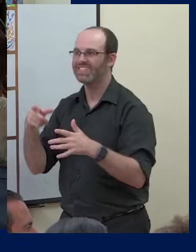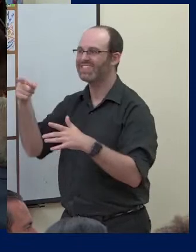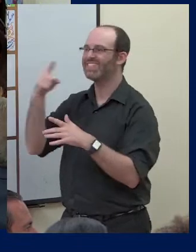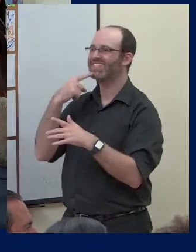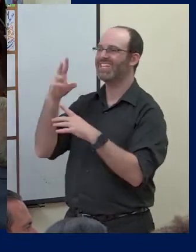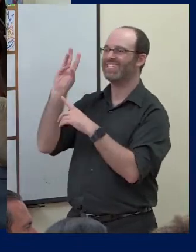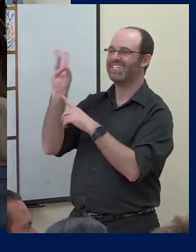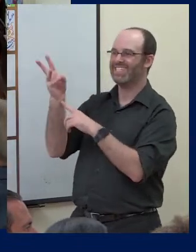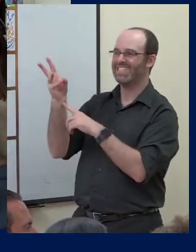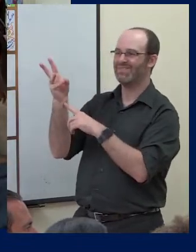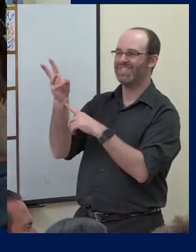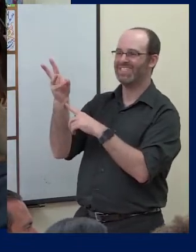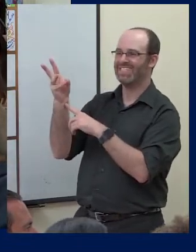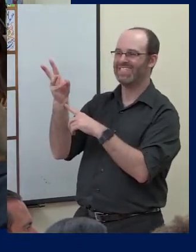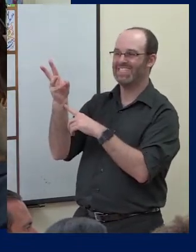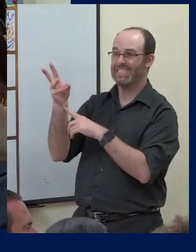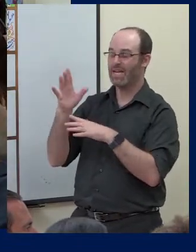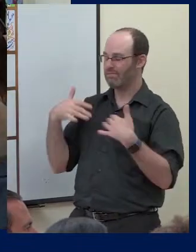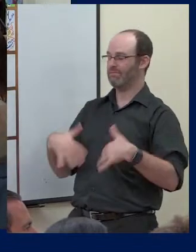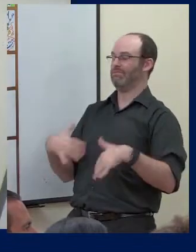My gosh, six minutes.